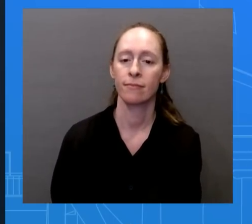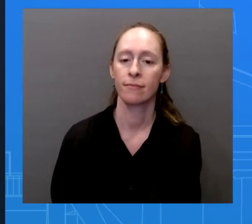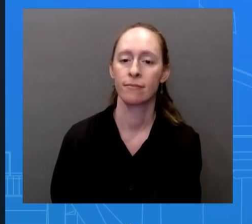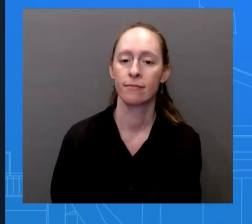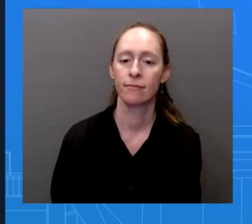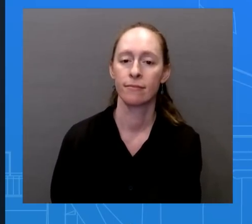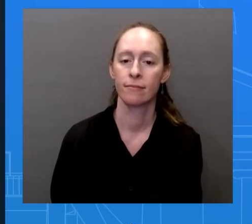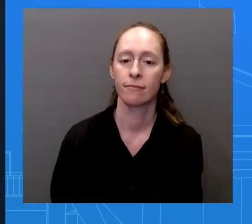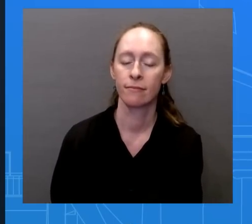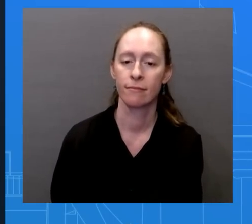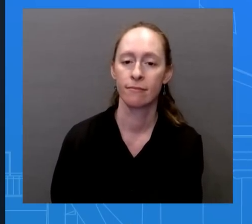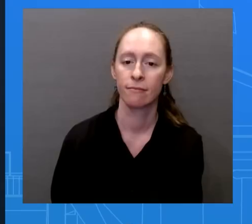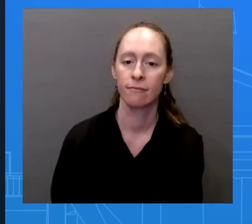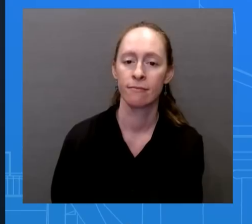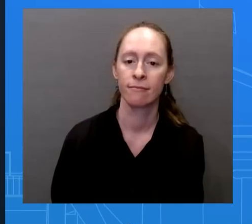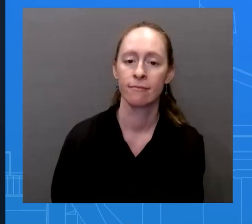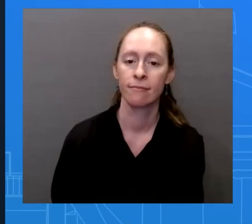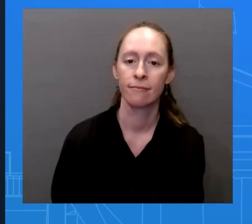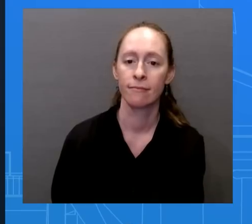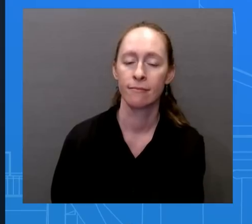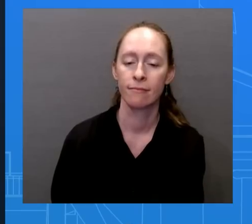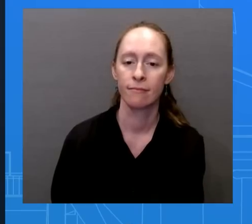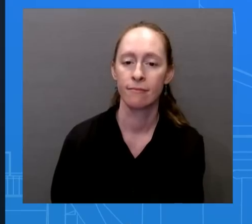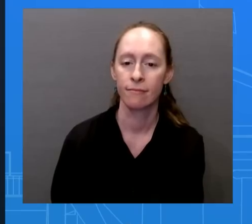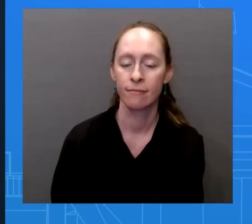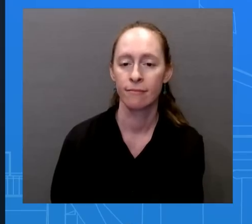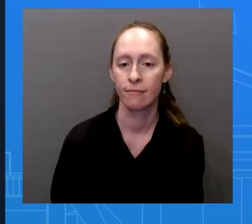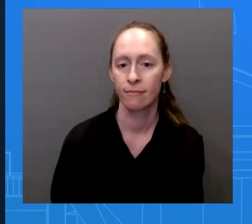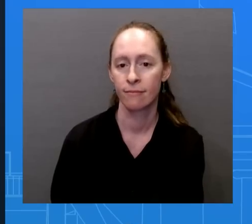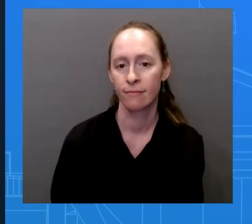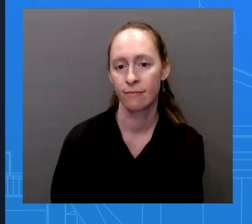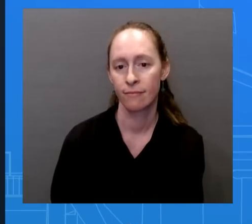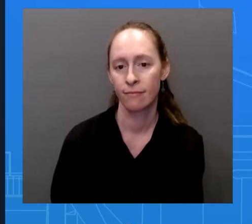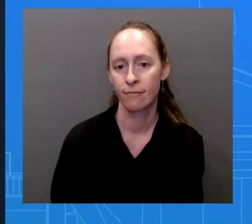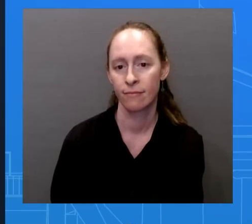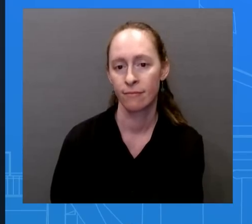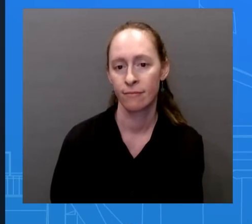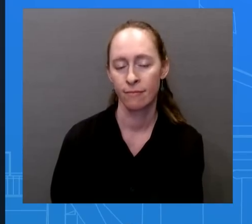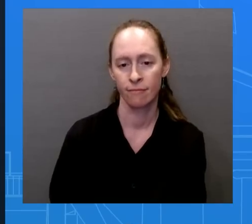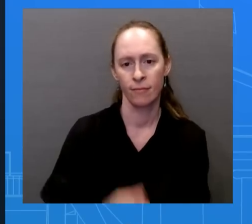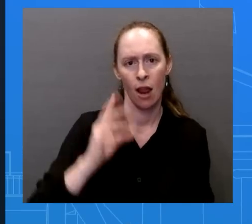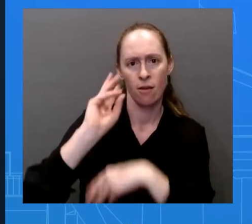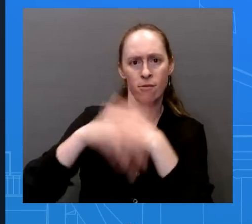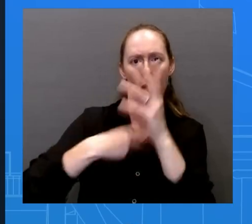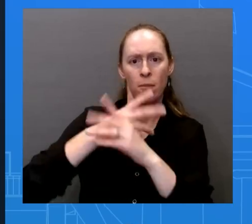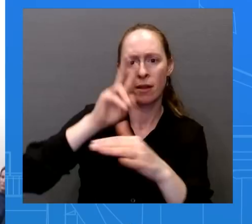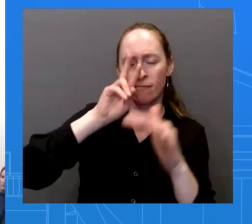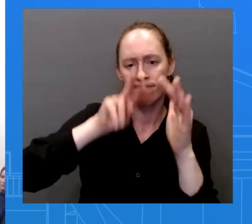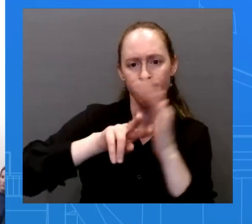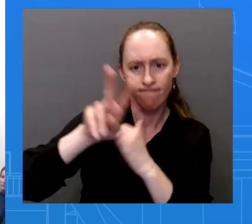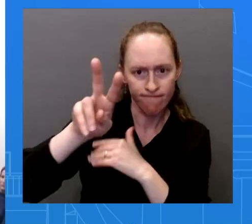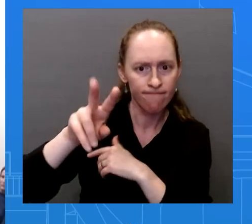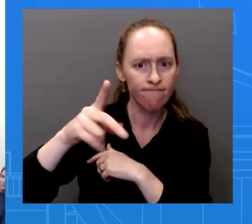what the White House is seeing internally and if you have any concerns about their warning that, you know, "The worst is yet to come."